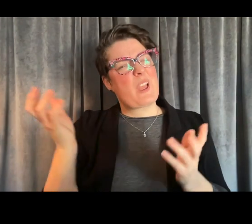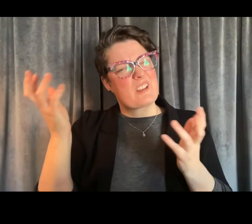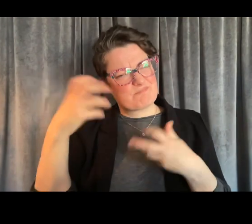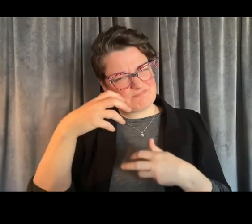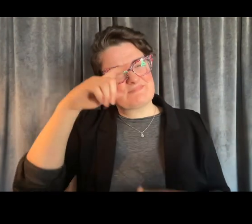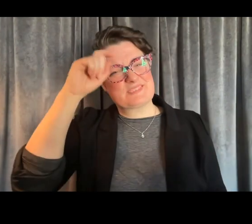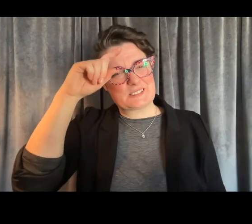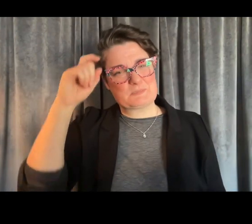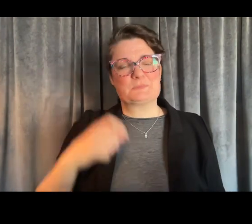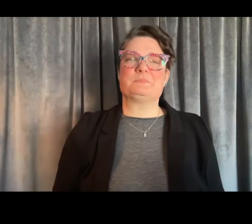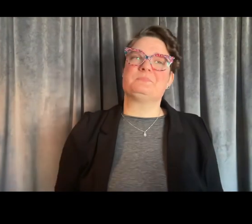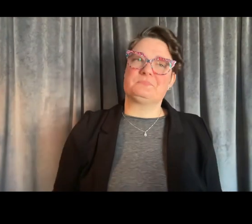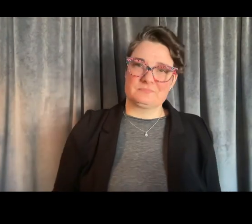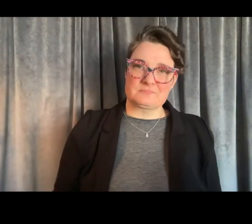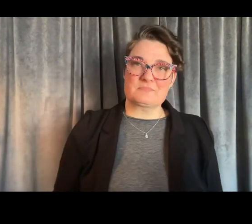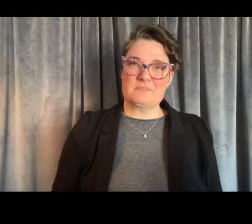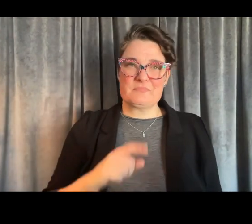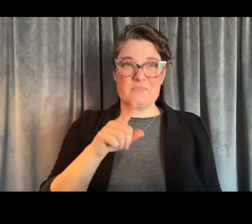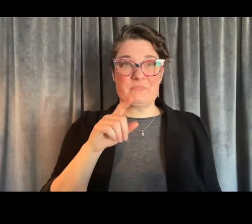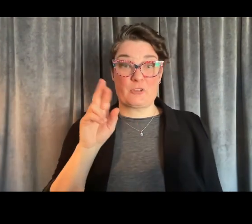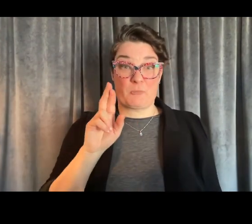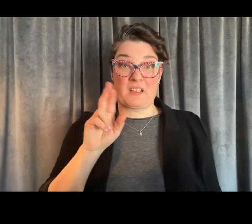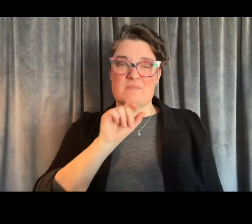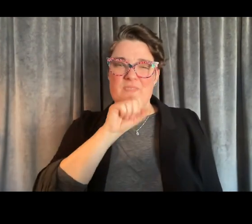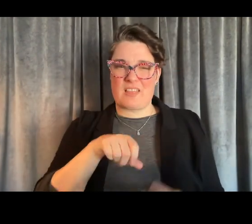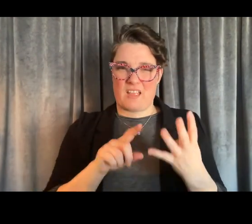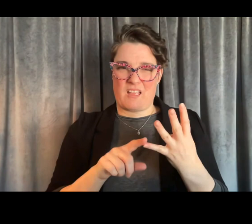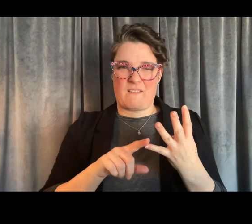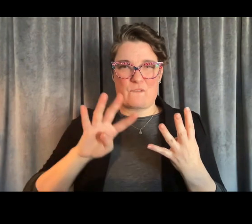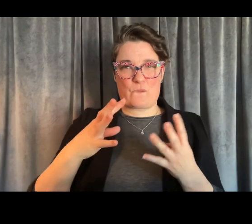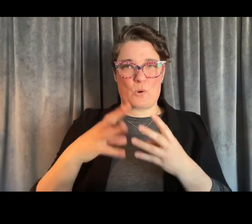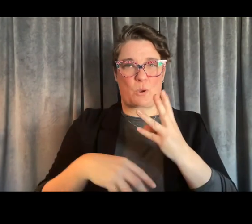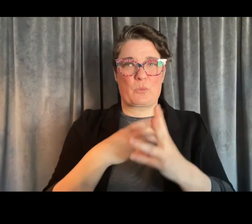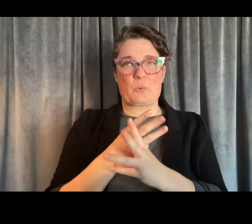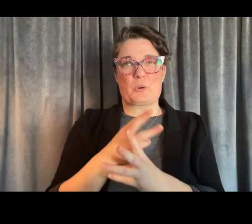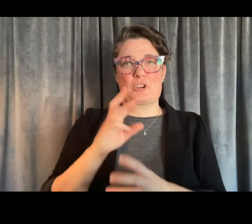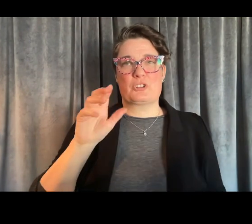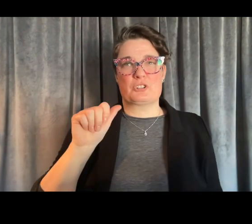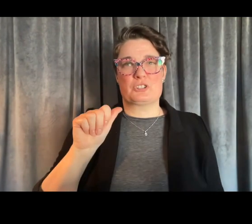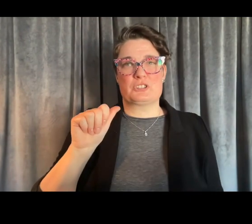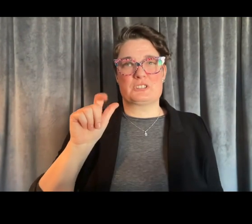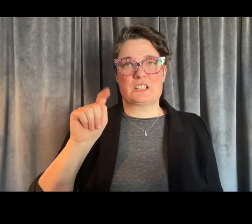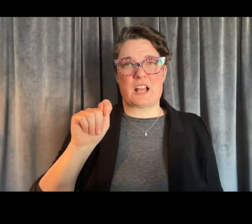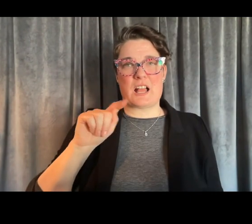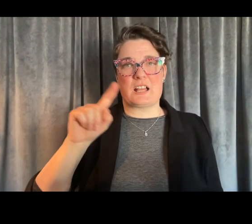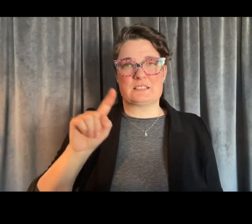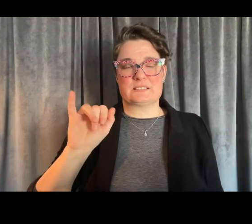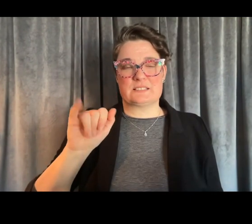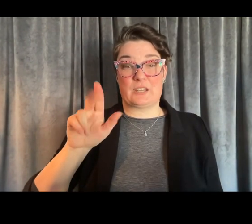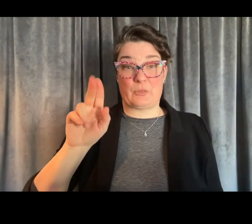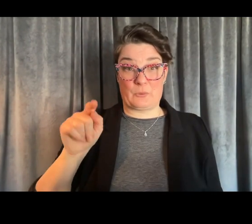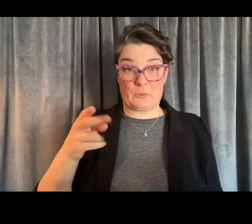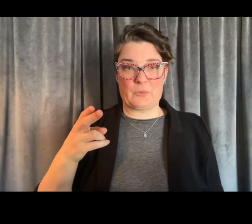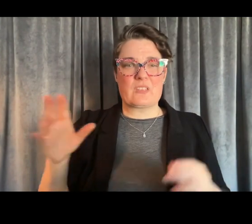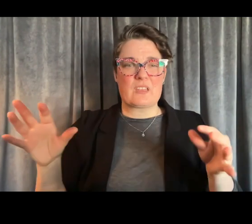. Rebekah: I really love how the fourth world at Atziluth is connected with spiritual, like Nomy: emanation